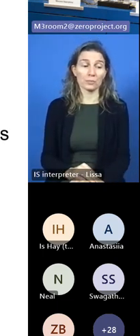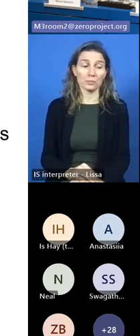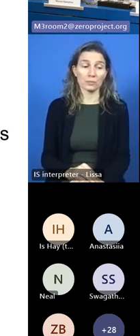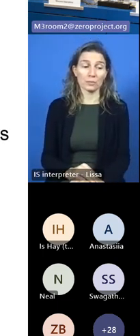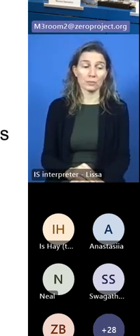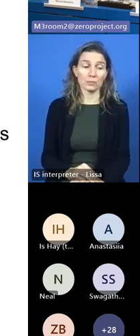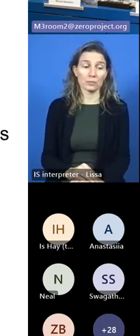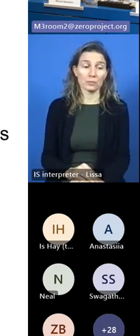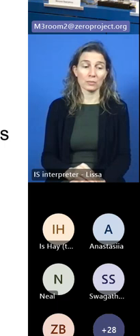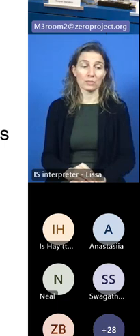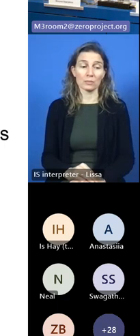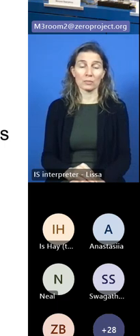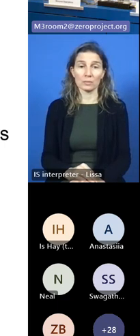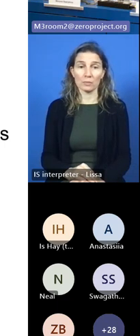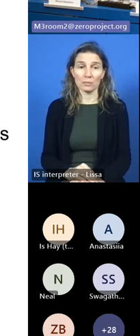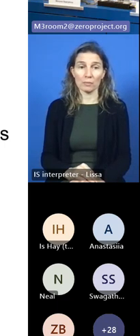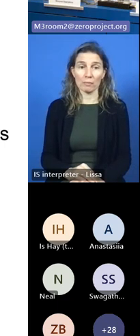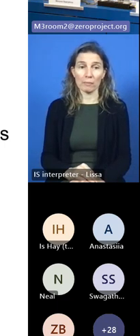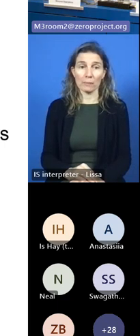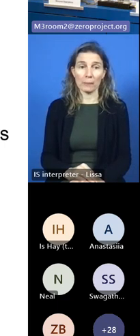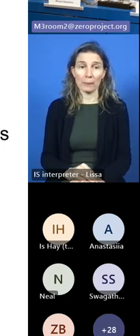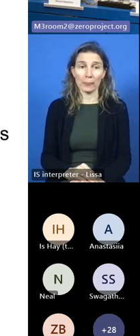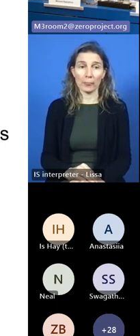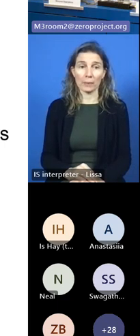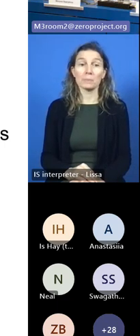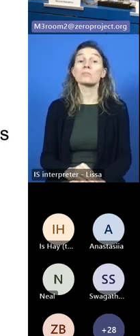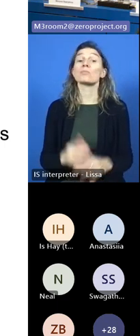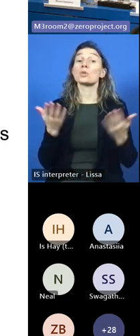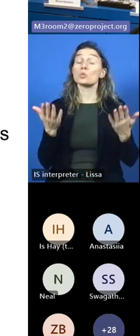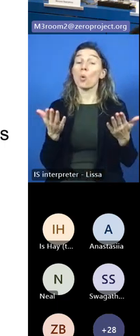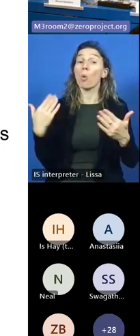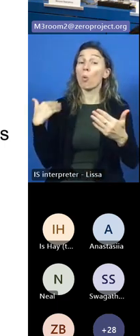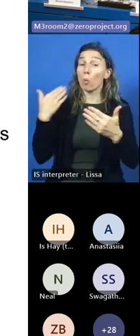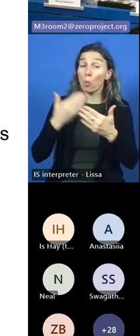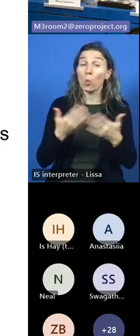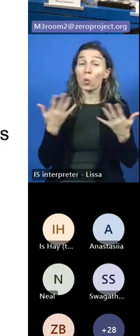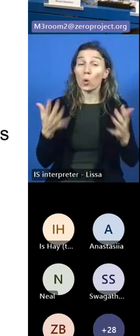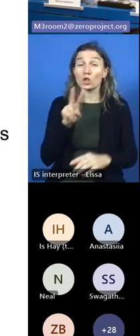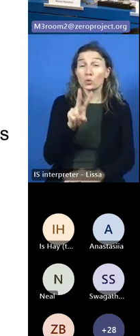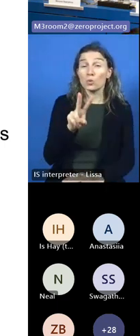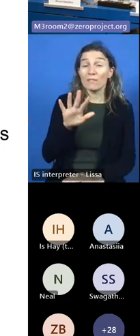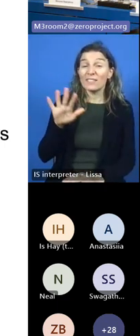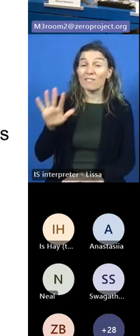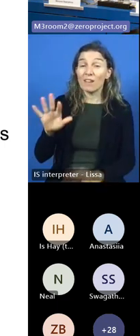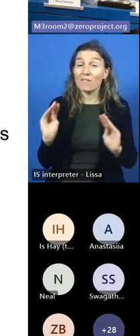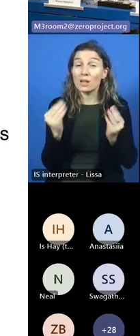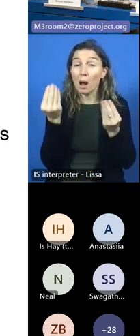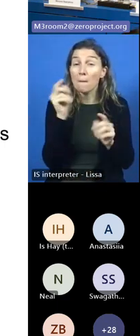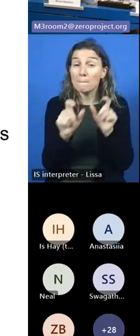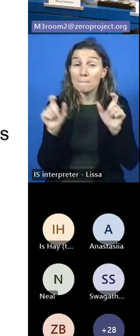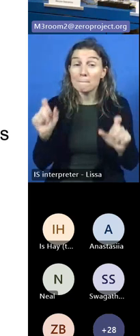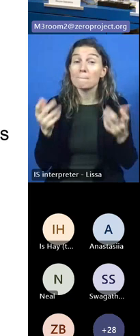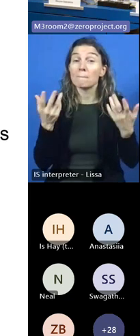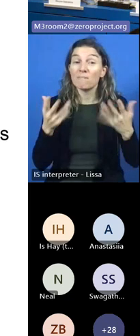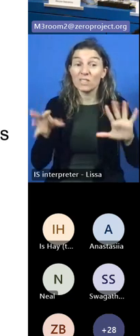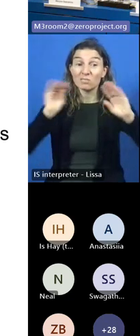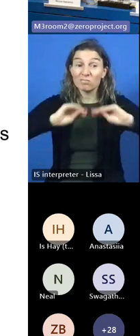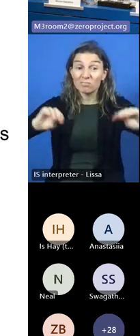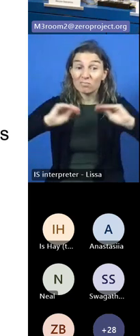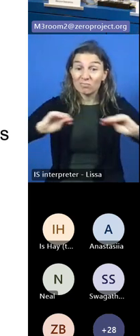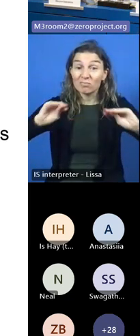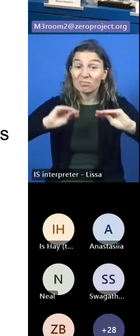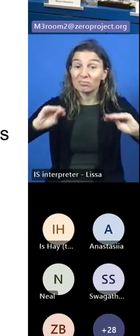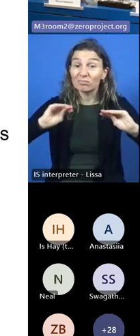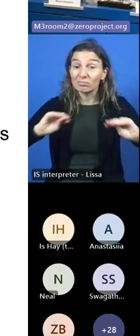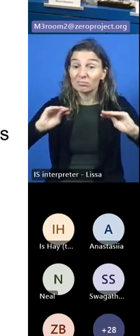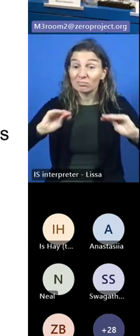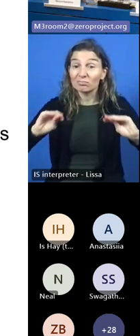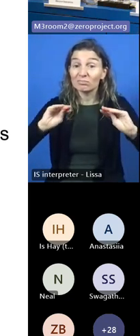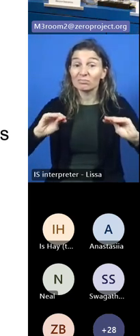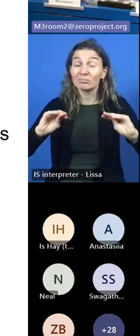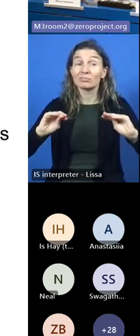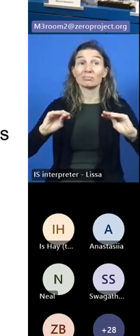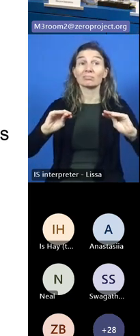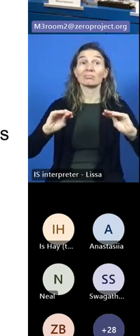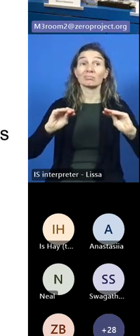for the program, we reached 255 young people. 144 of them successfully completed our training. And